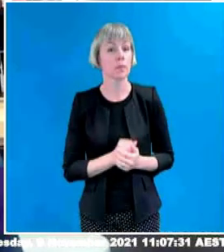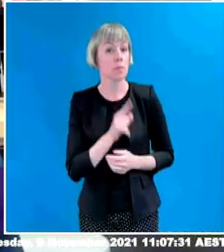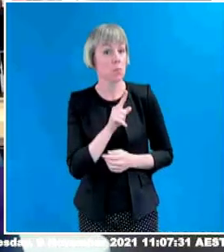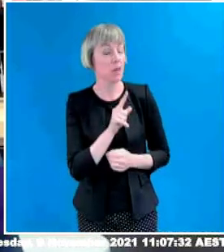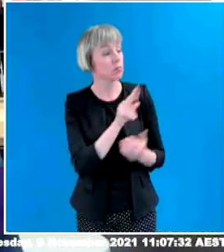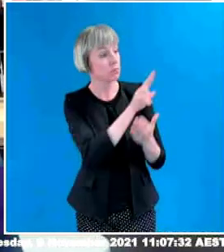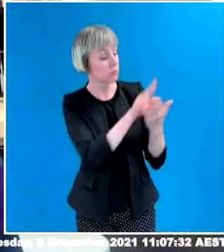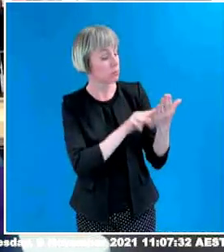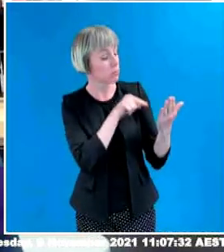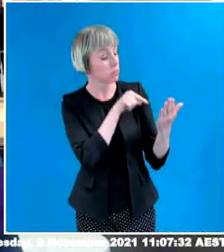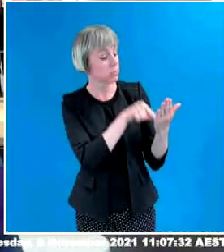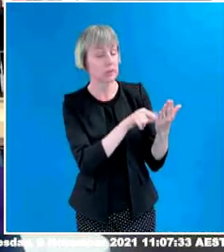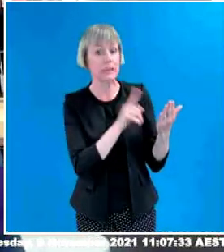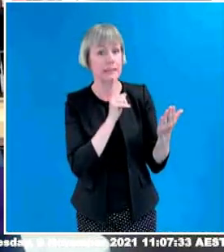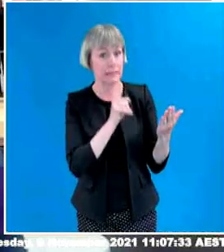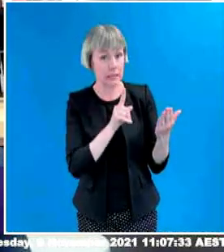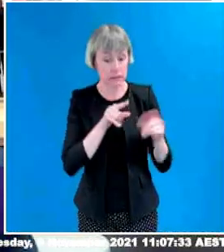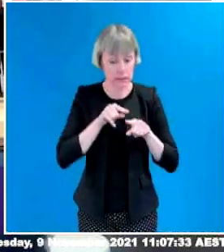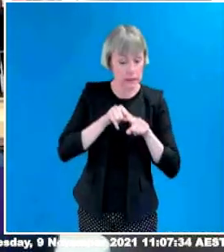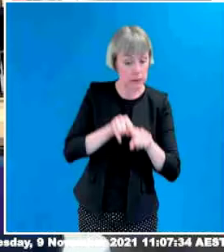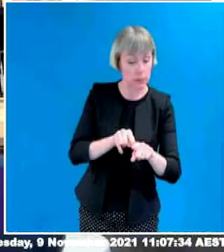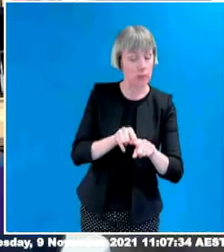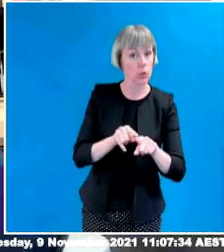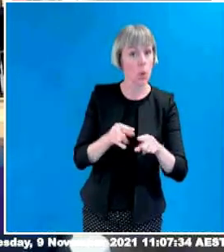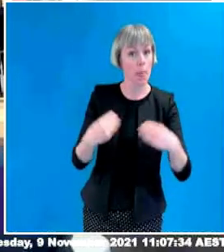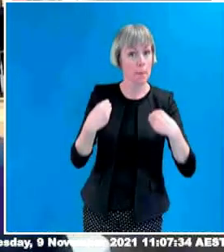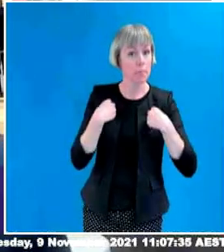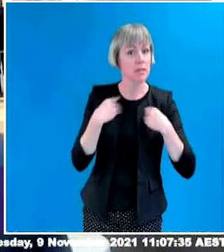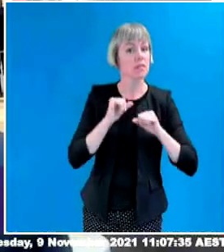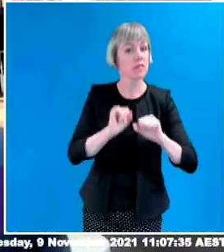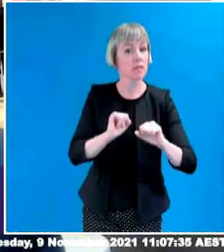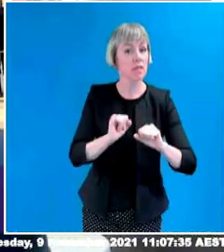operations of the business, there would be other specific human rights treaties